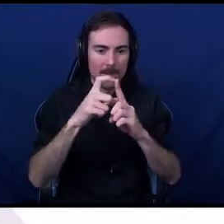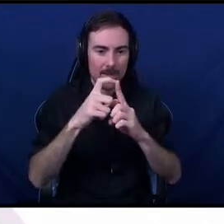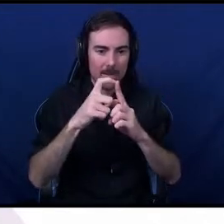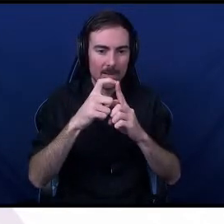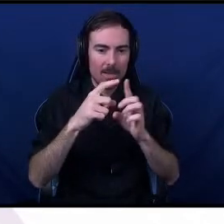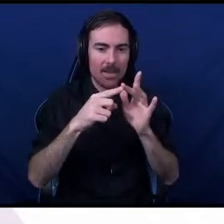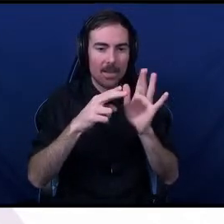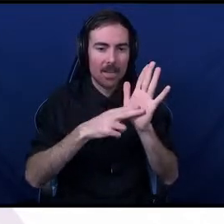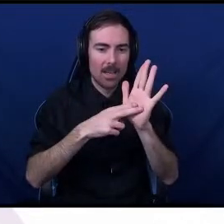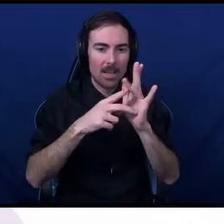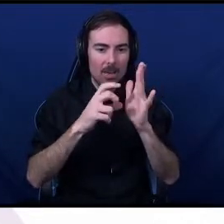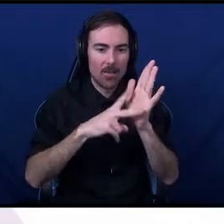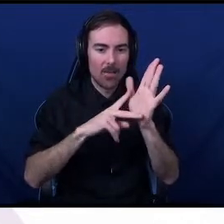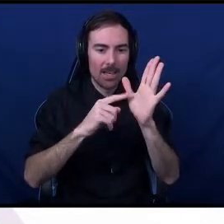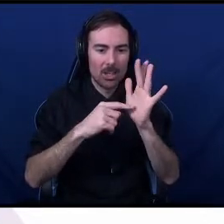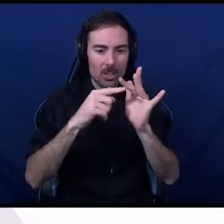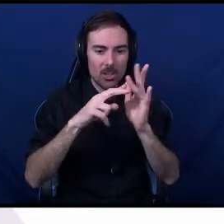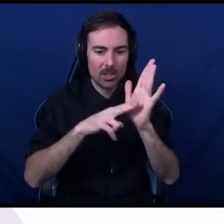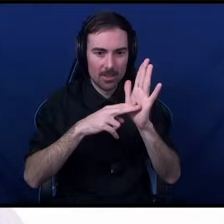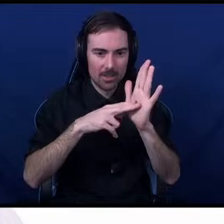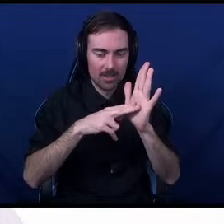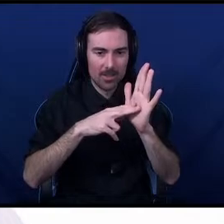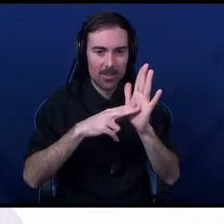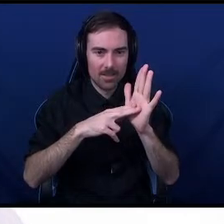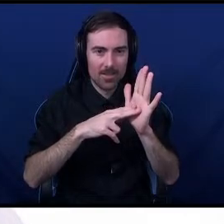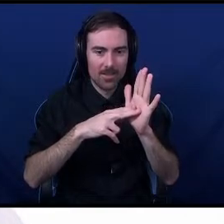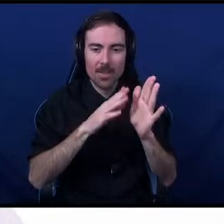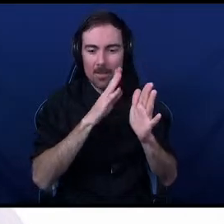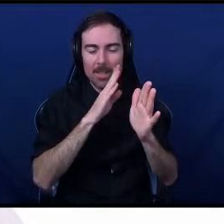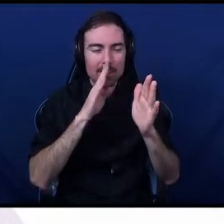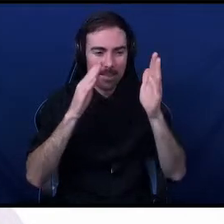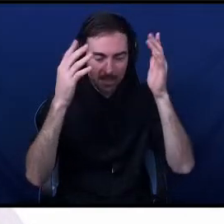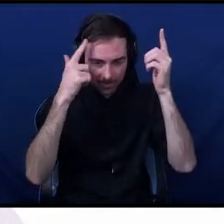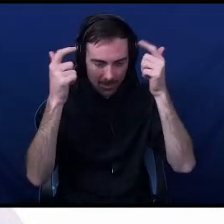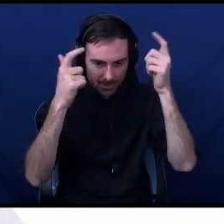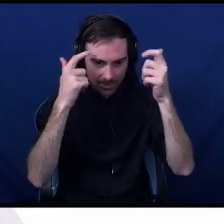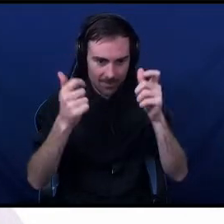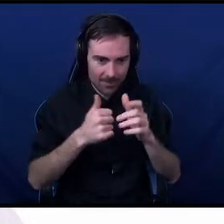is, what all three of you have mentioned, is around clear